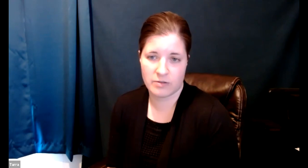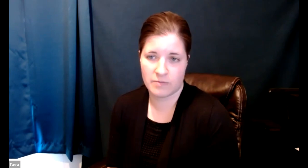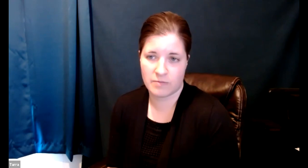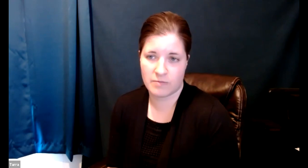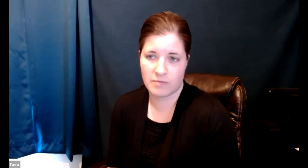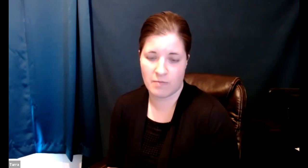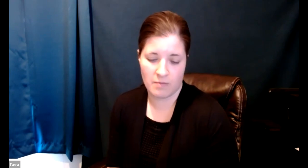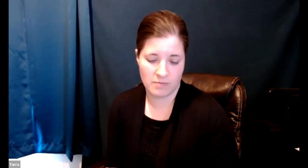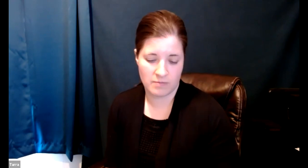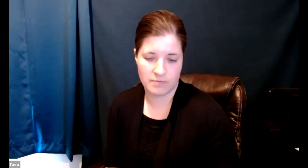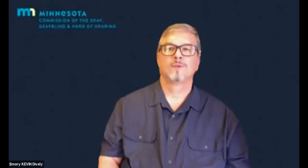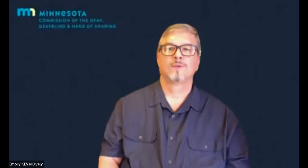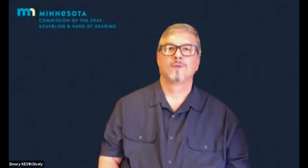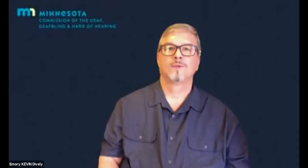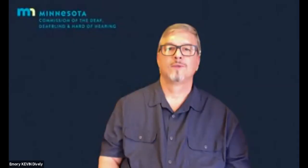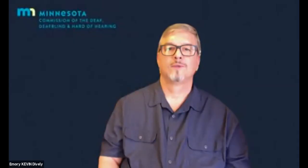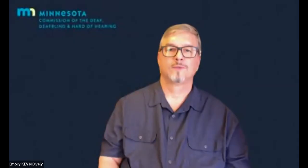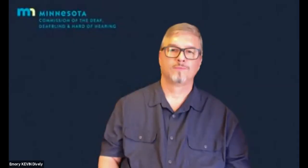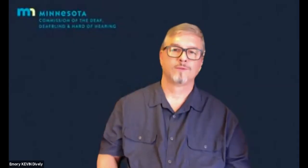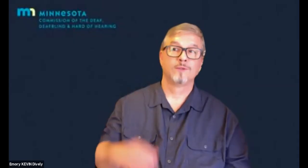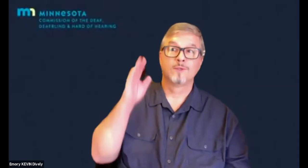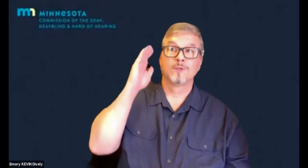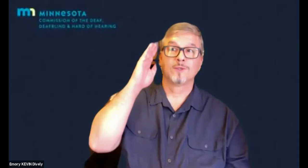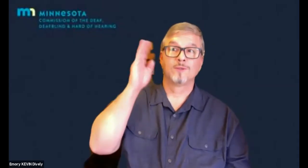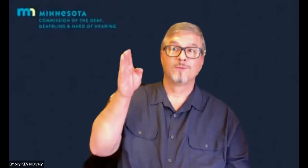the census team.